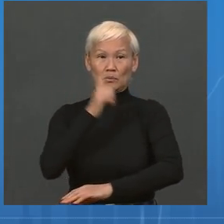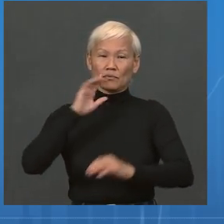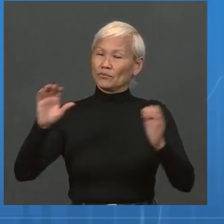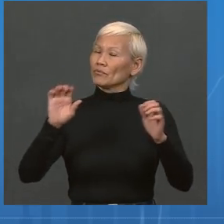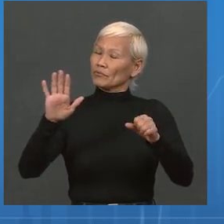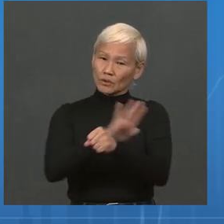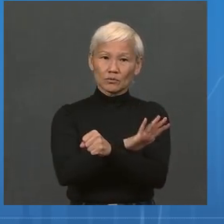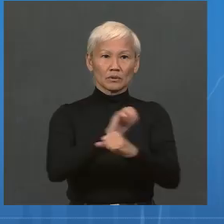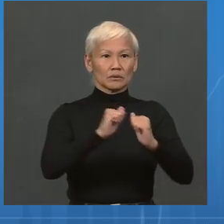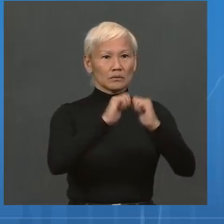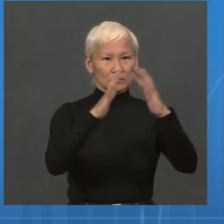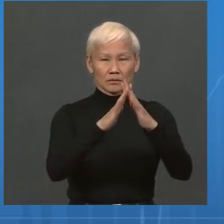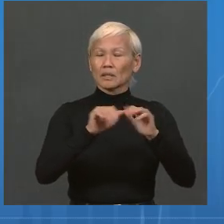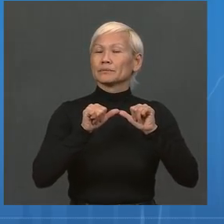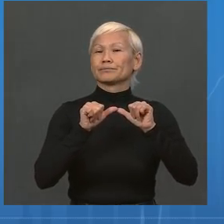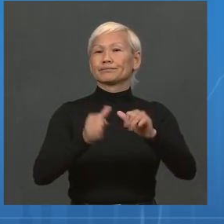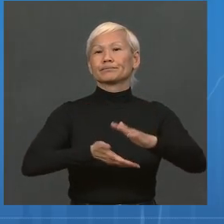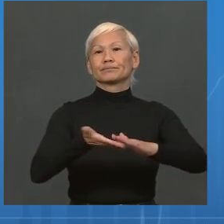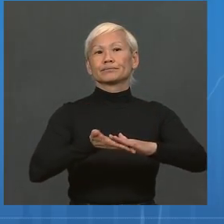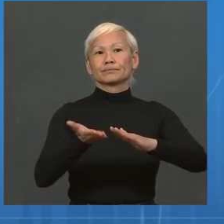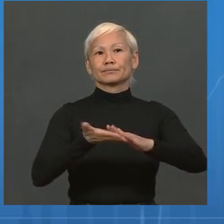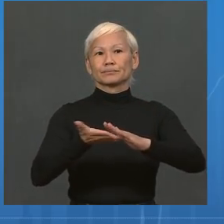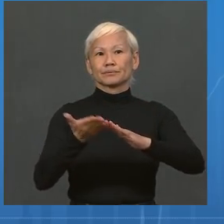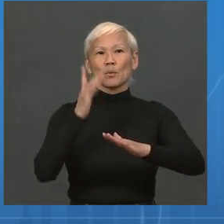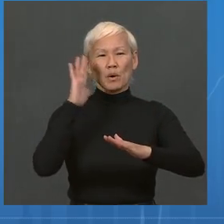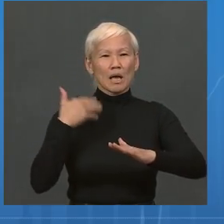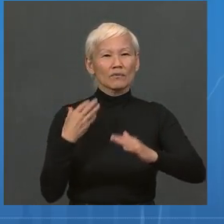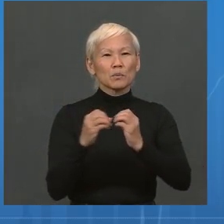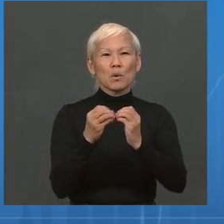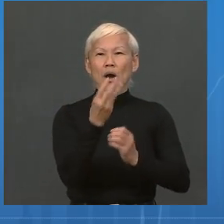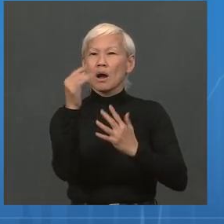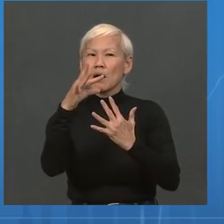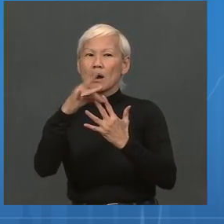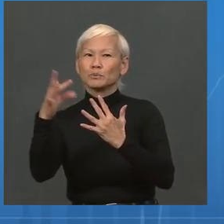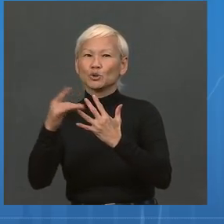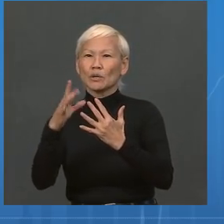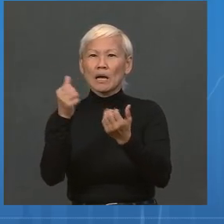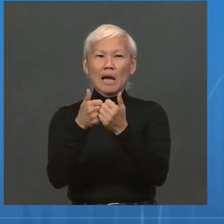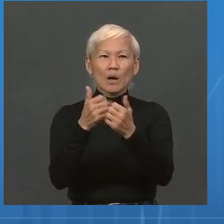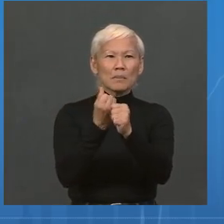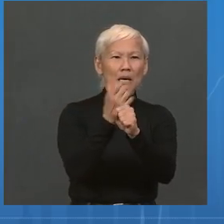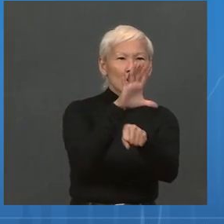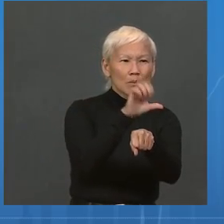Parents will have a wide range of options to schedule appointments and to get their kids vaccinated in settings